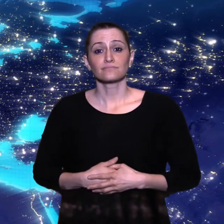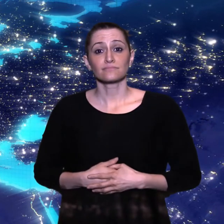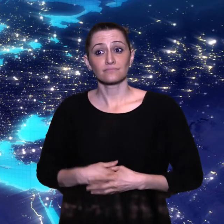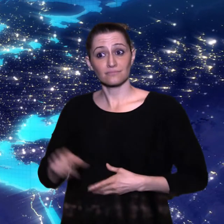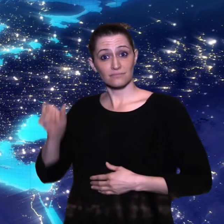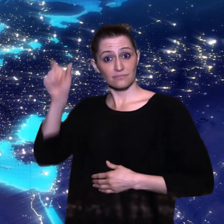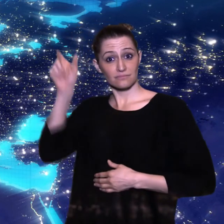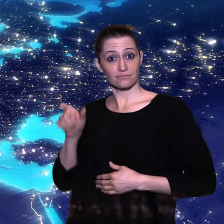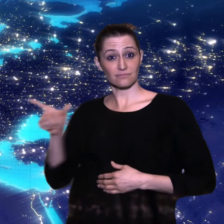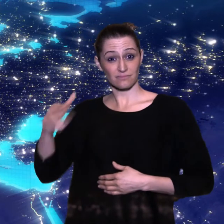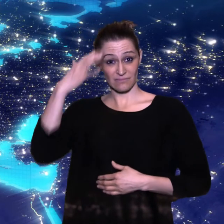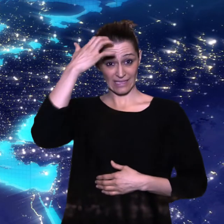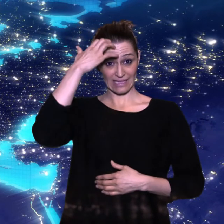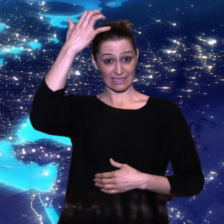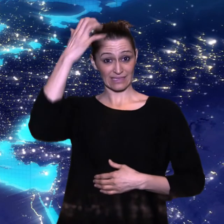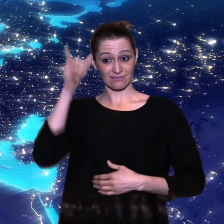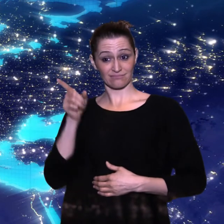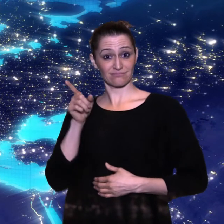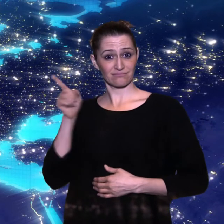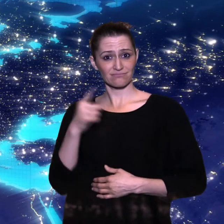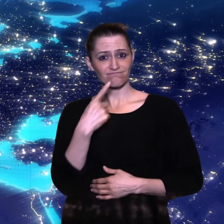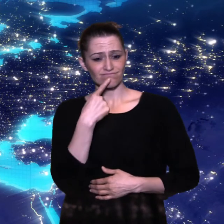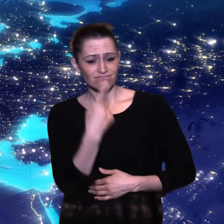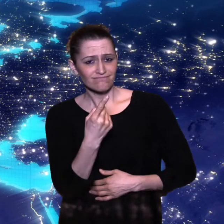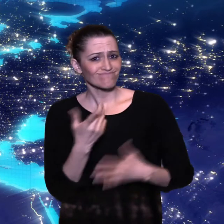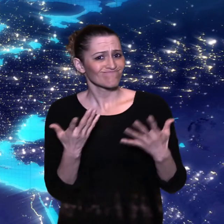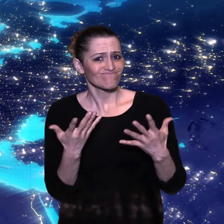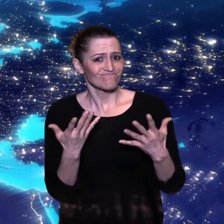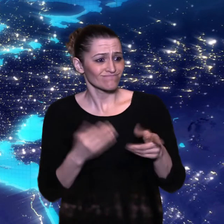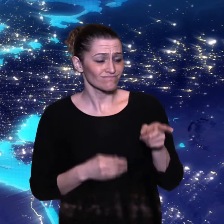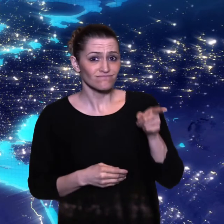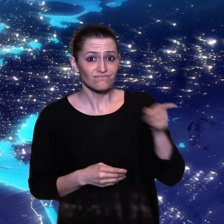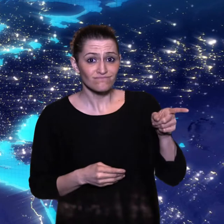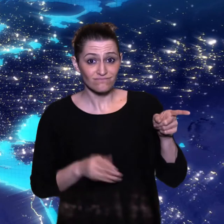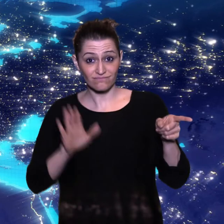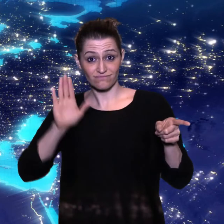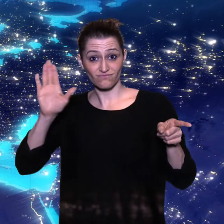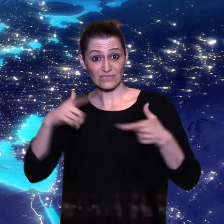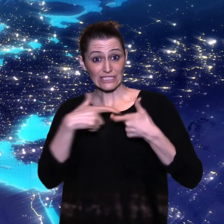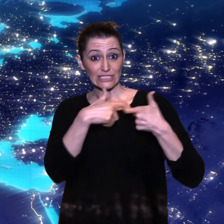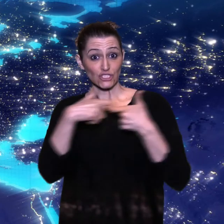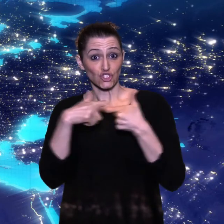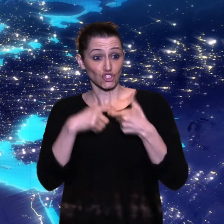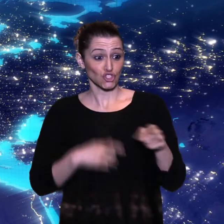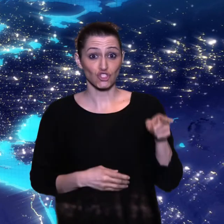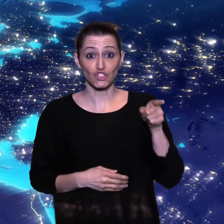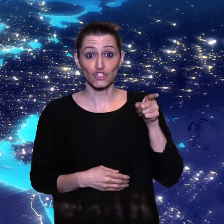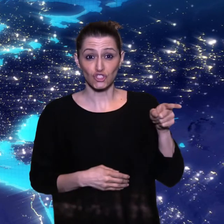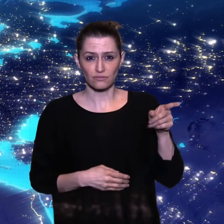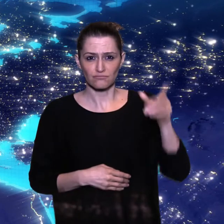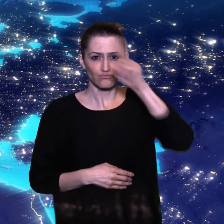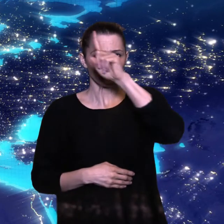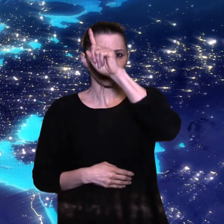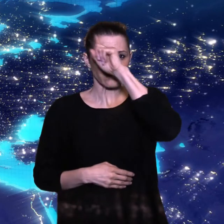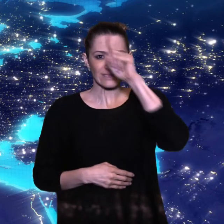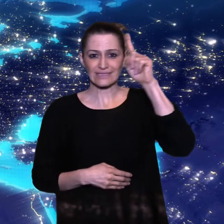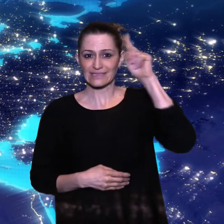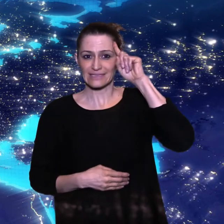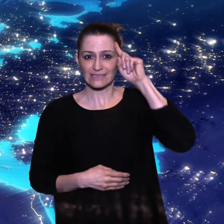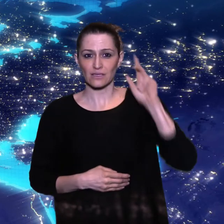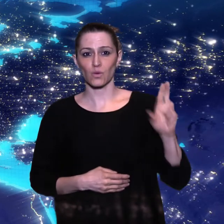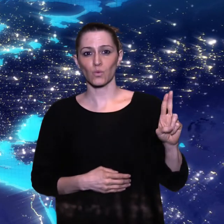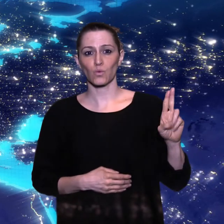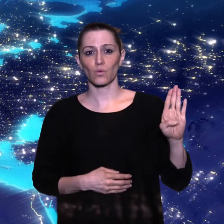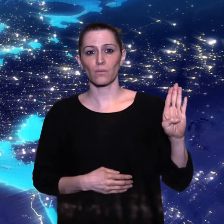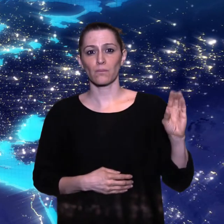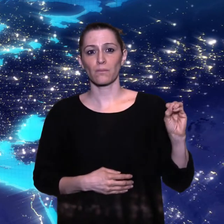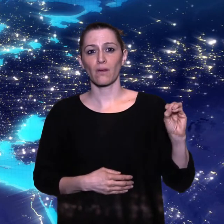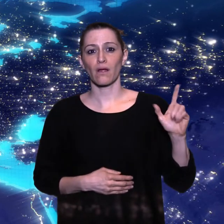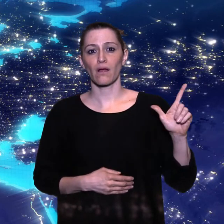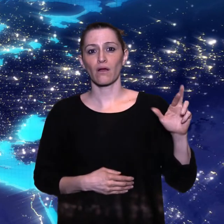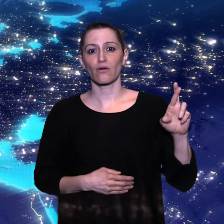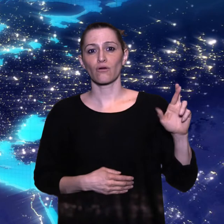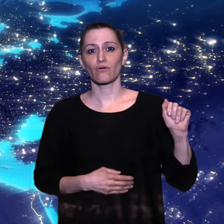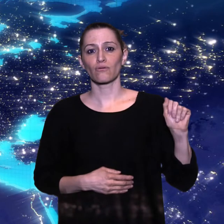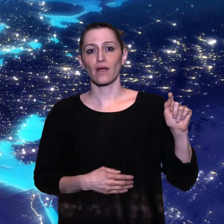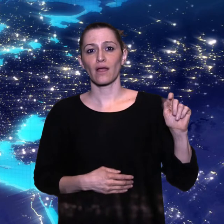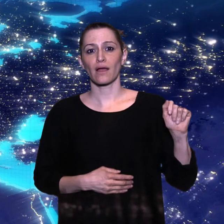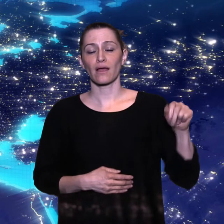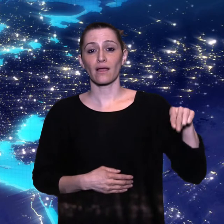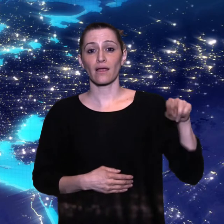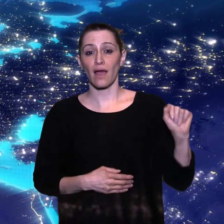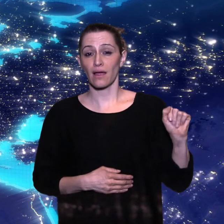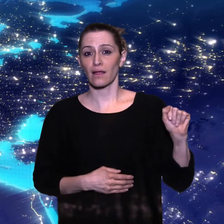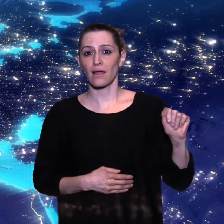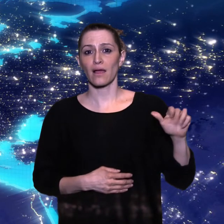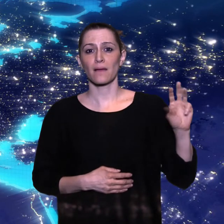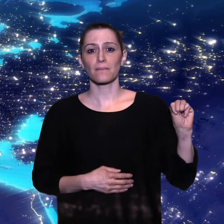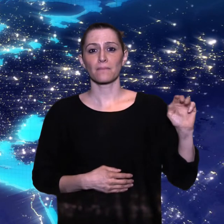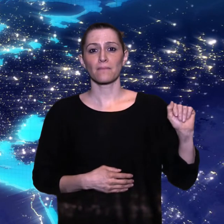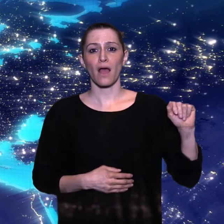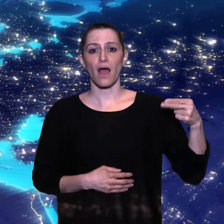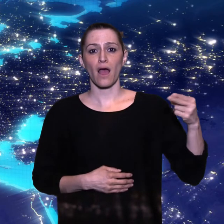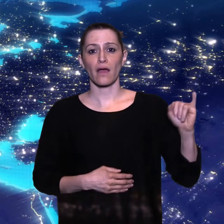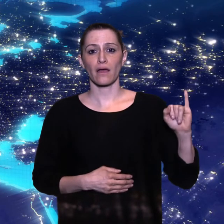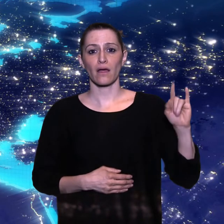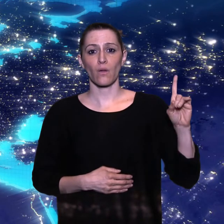Thailand. The King stated that Princess Ubolratana Mahidol’s